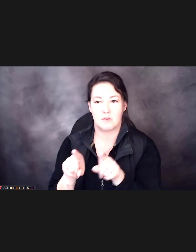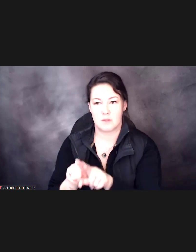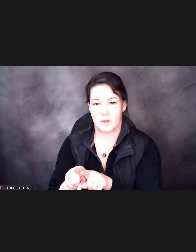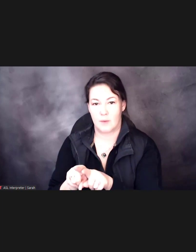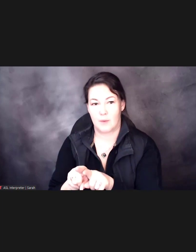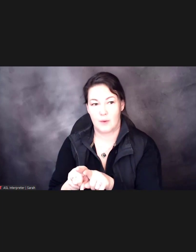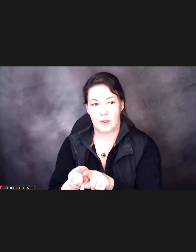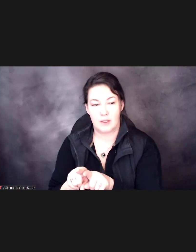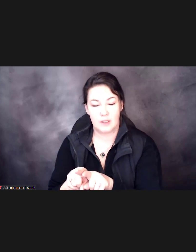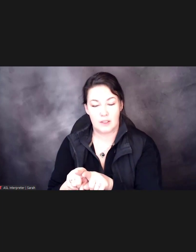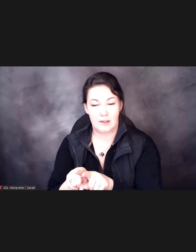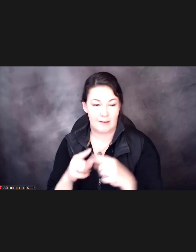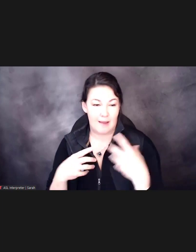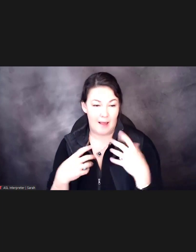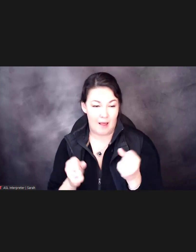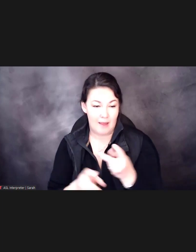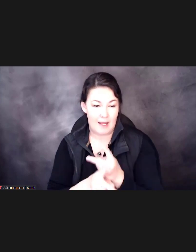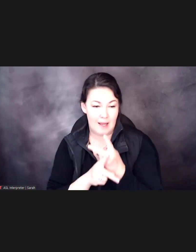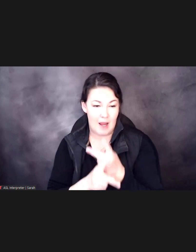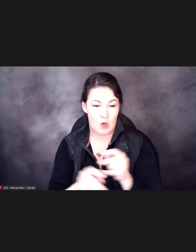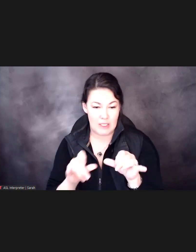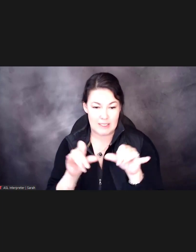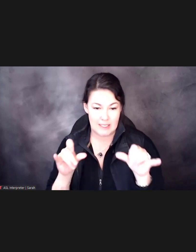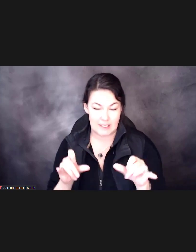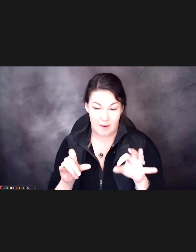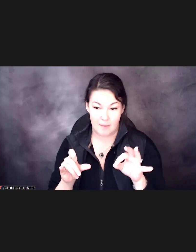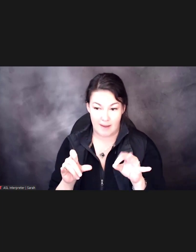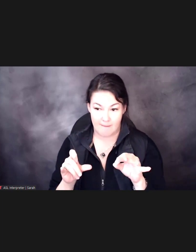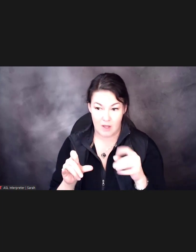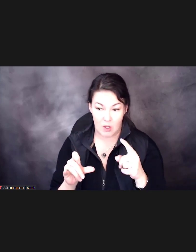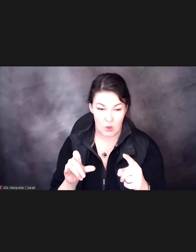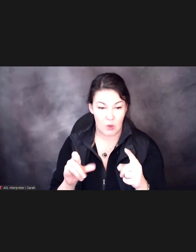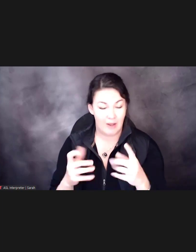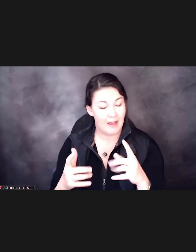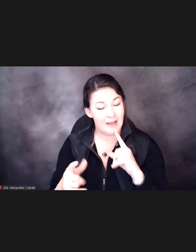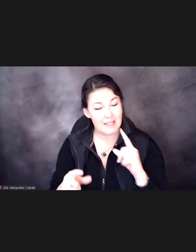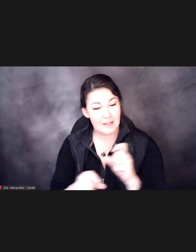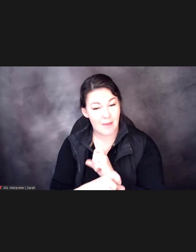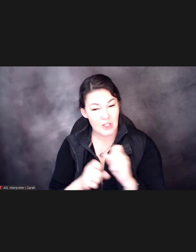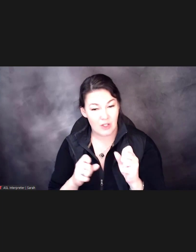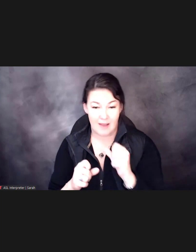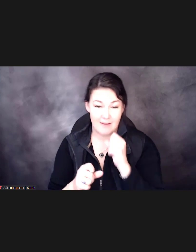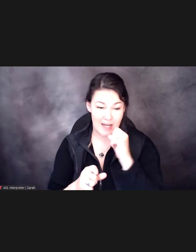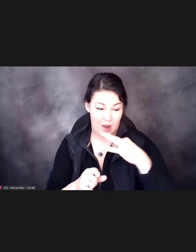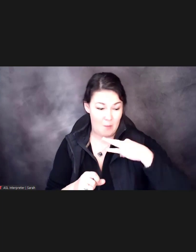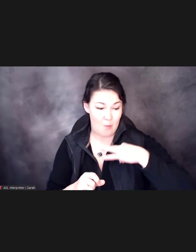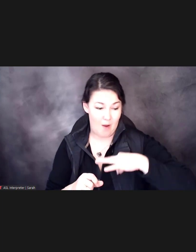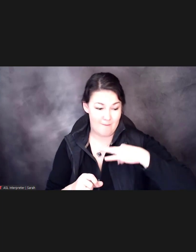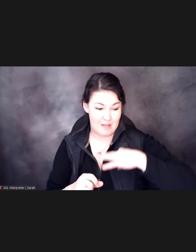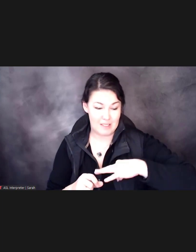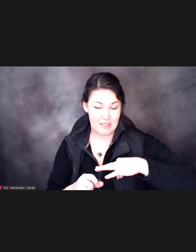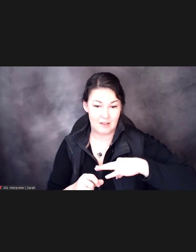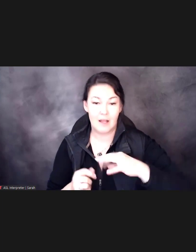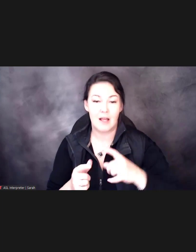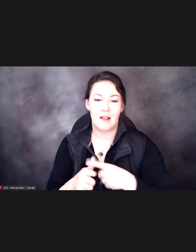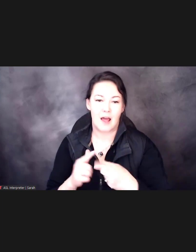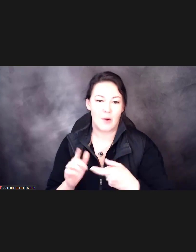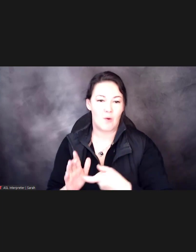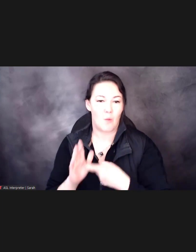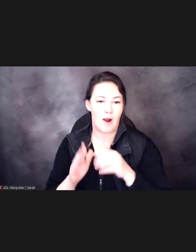There's also, um, you know, the healthcare systems, if you want to, especially if they're not-for-profit, they are, um,